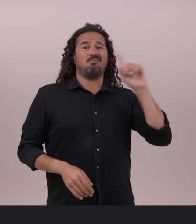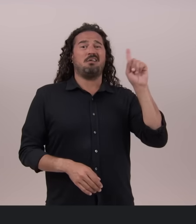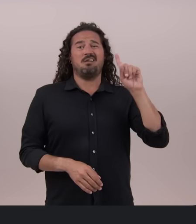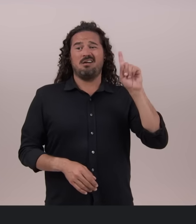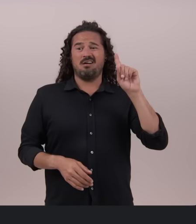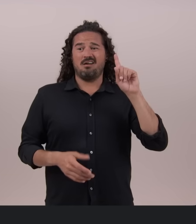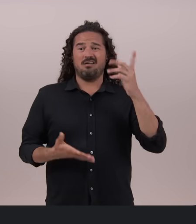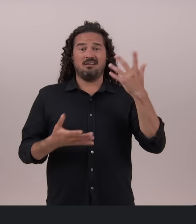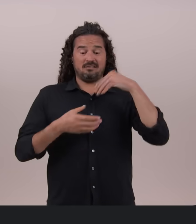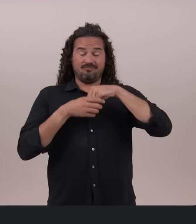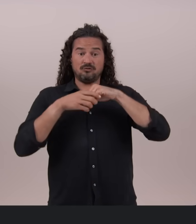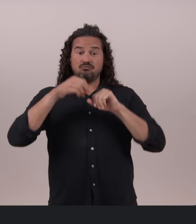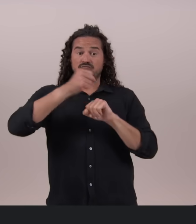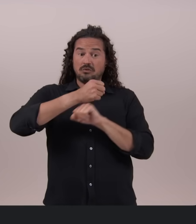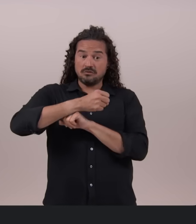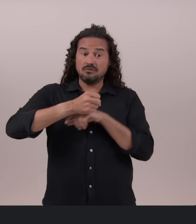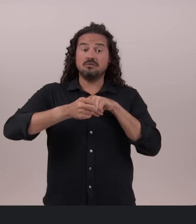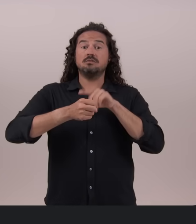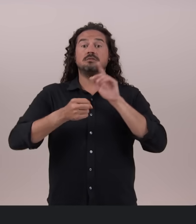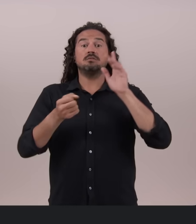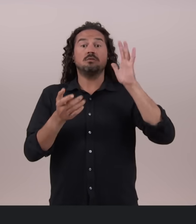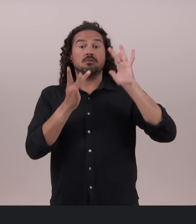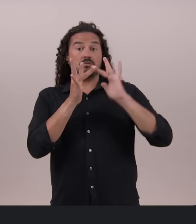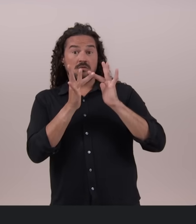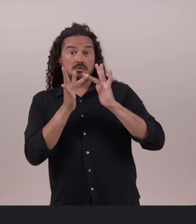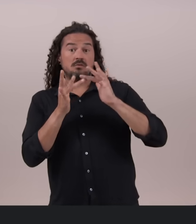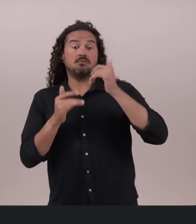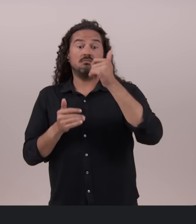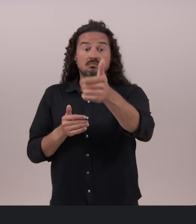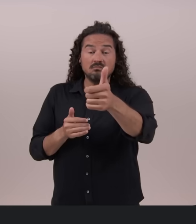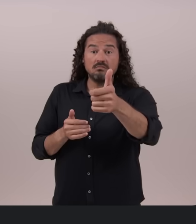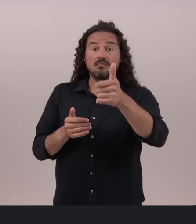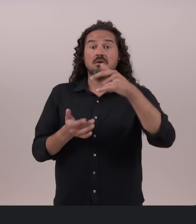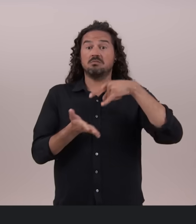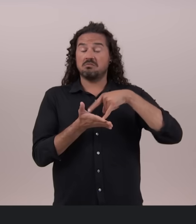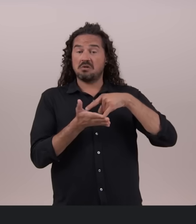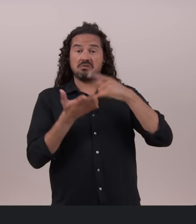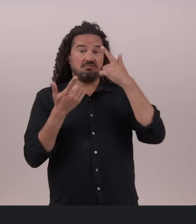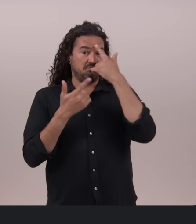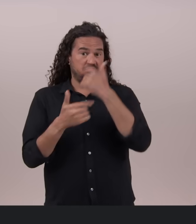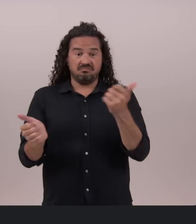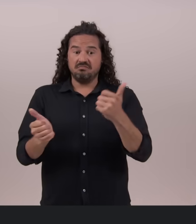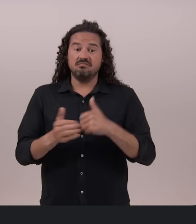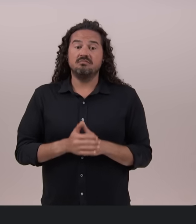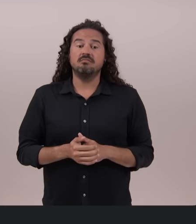on Android or the web. And when you step back, you can see how all of these pieces